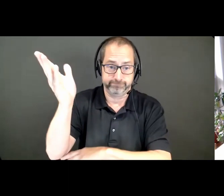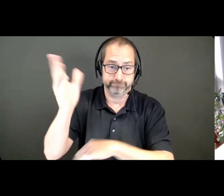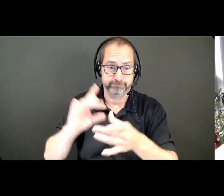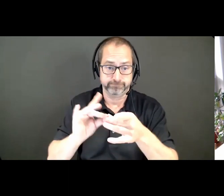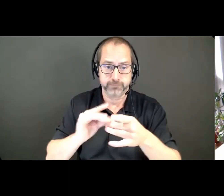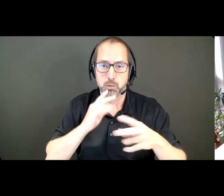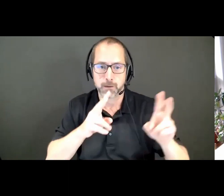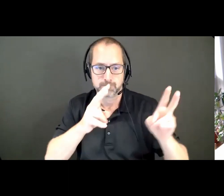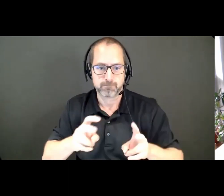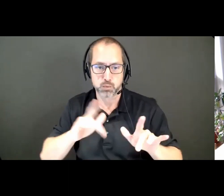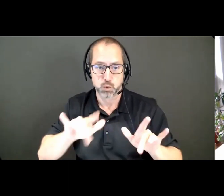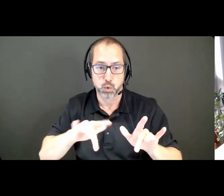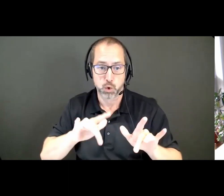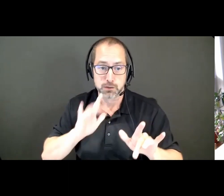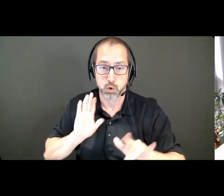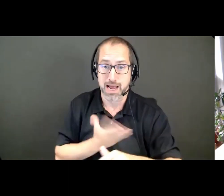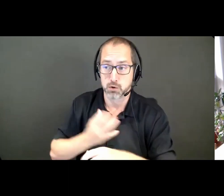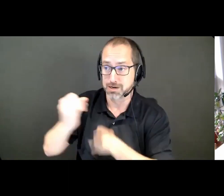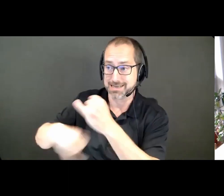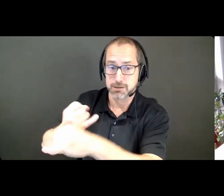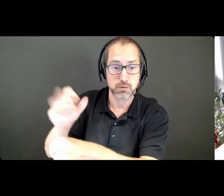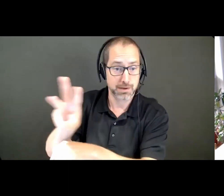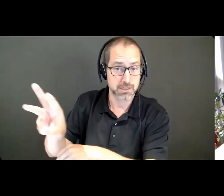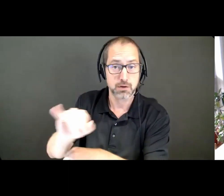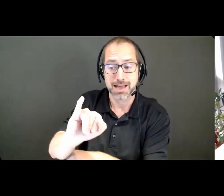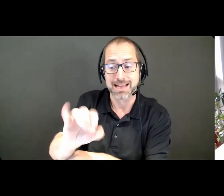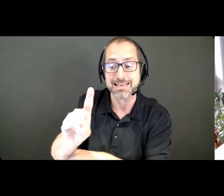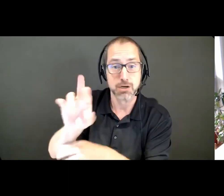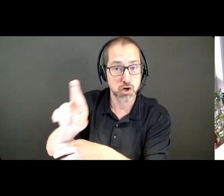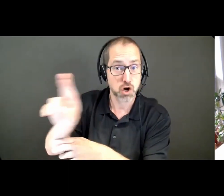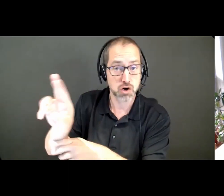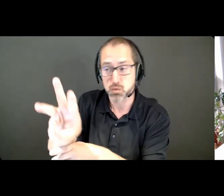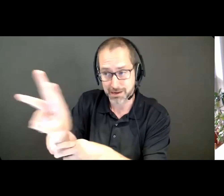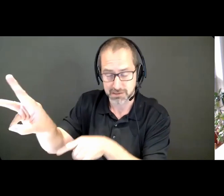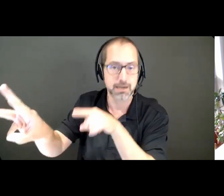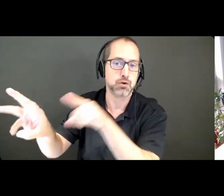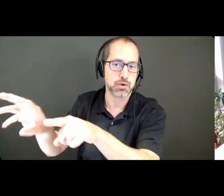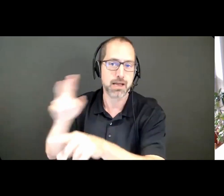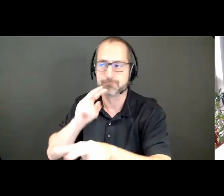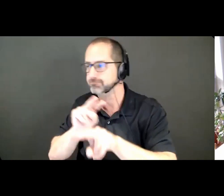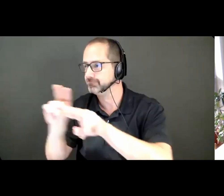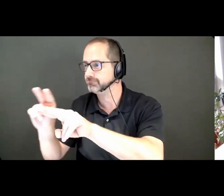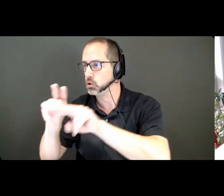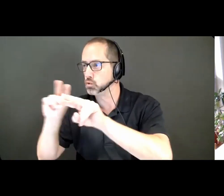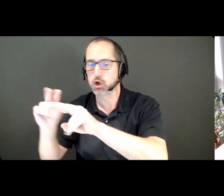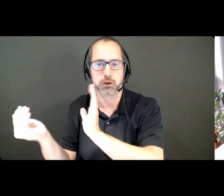our Institute website. That’s the IDRR website, following today. Not immediately, but eventually.